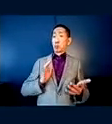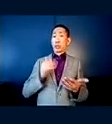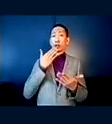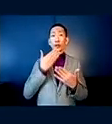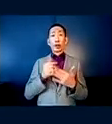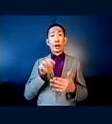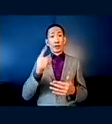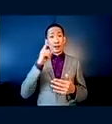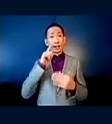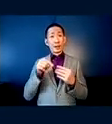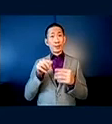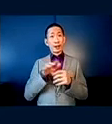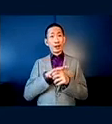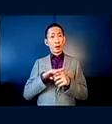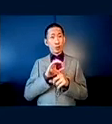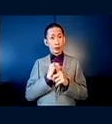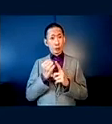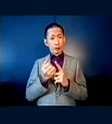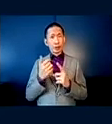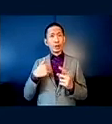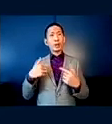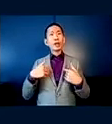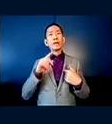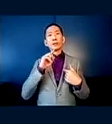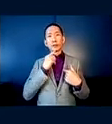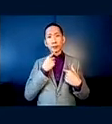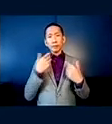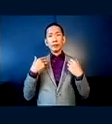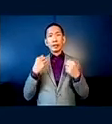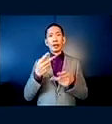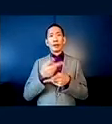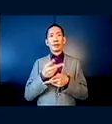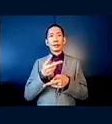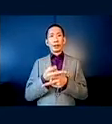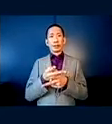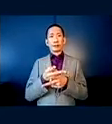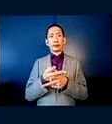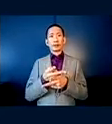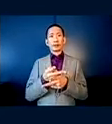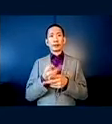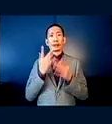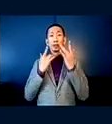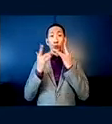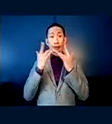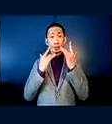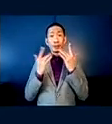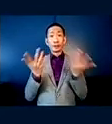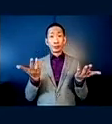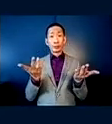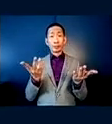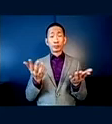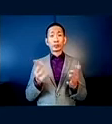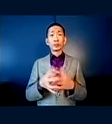CARE PROFESSIONALS WHICH WAS GOOD BECAUSE IF YOU THINK ABOUT OUR LOCAL CONTEXT WE HAVE SEVERE